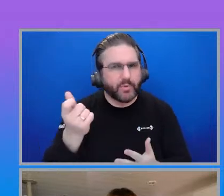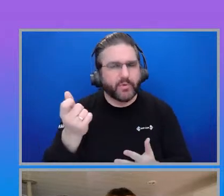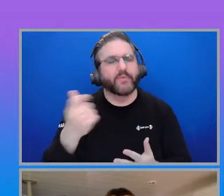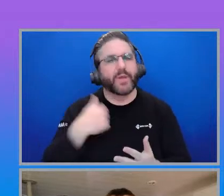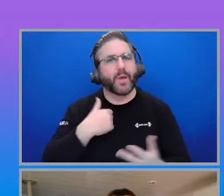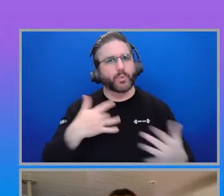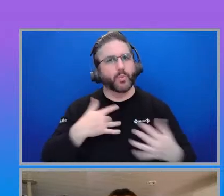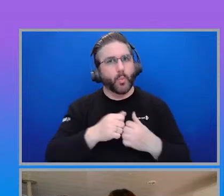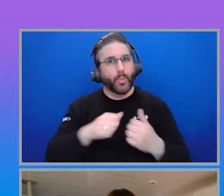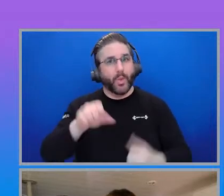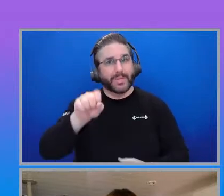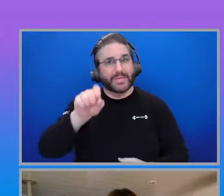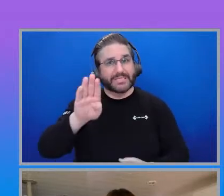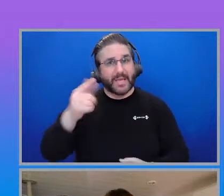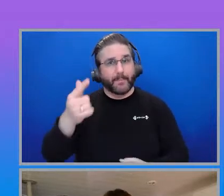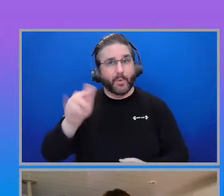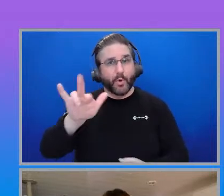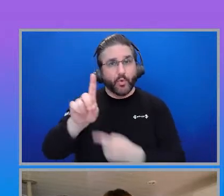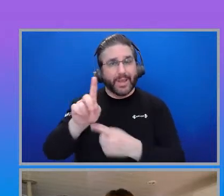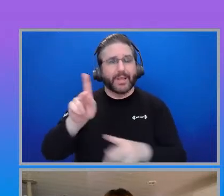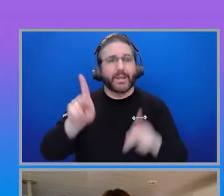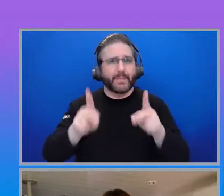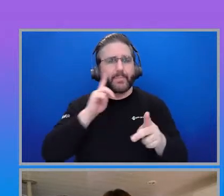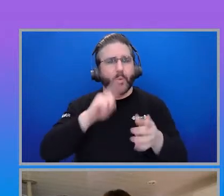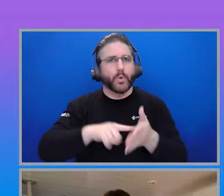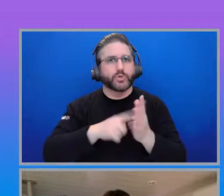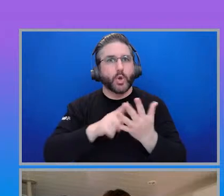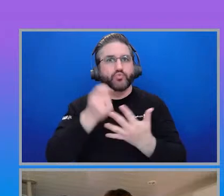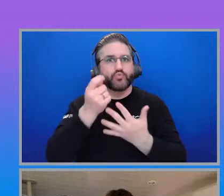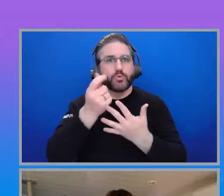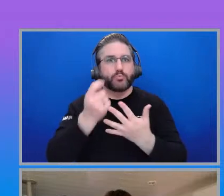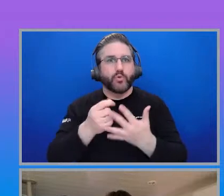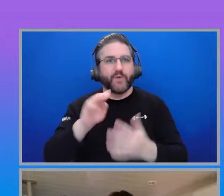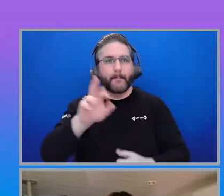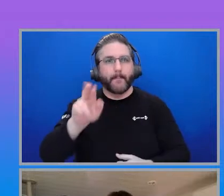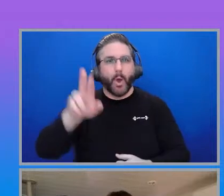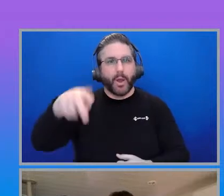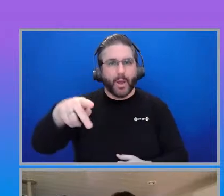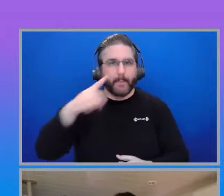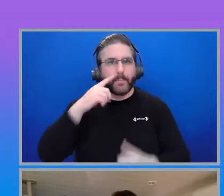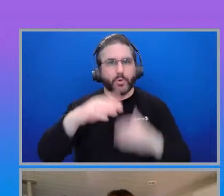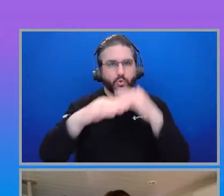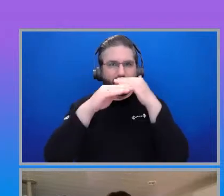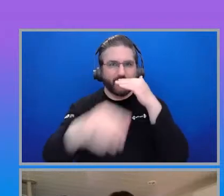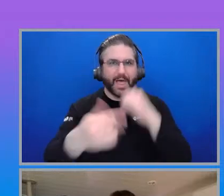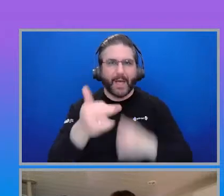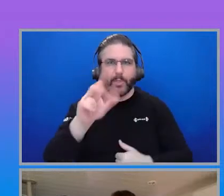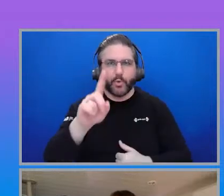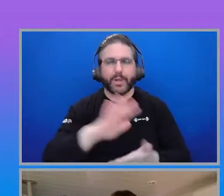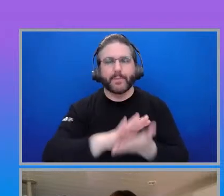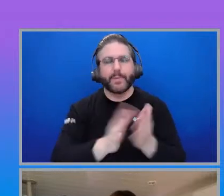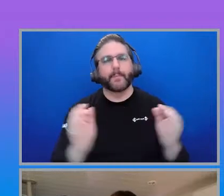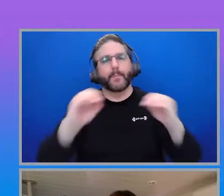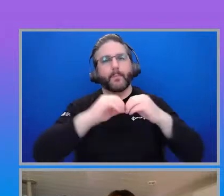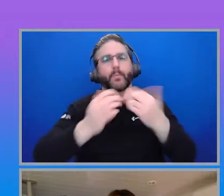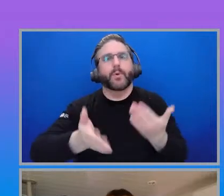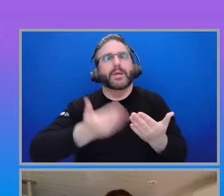worried that without sub grid, people would start to remove markup in order to flatten out